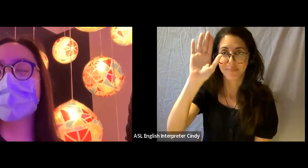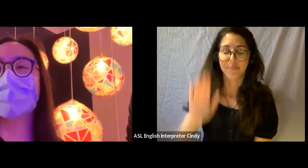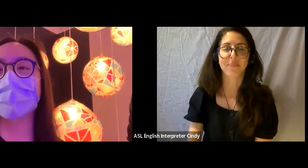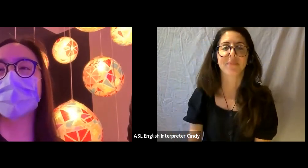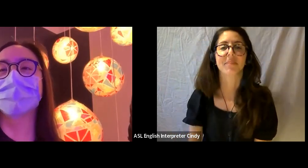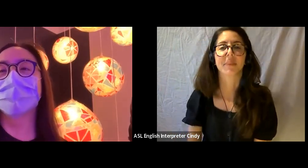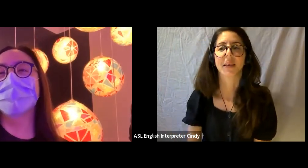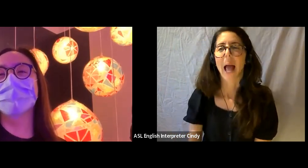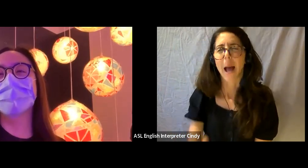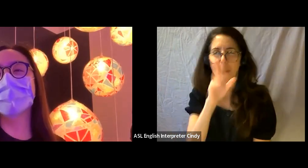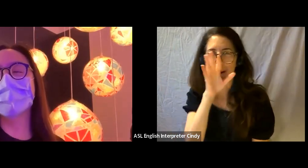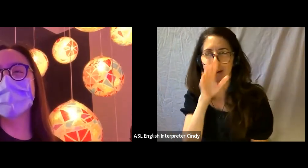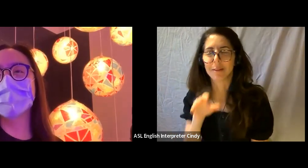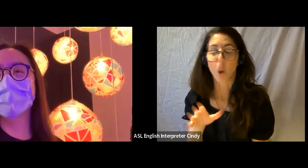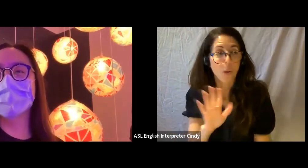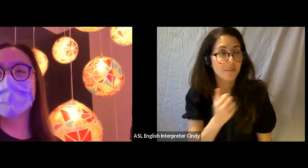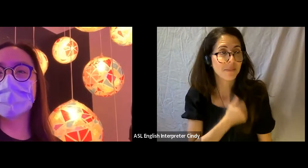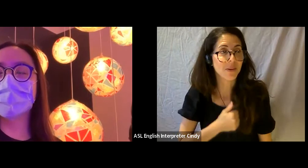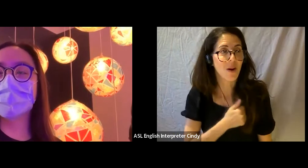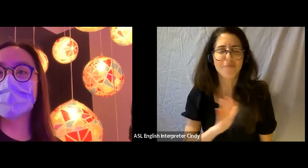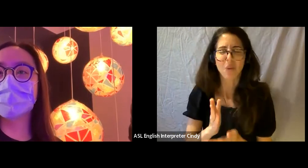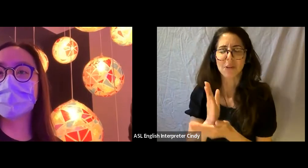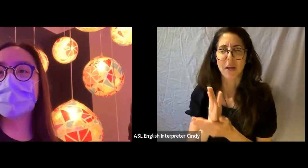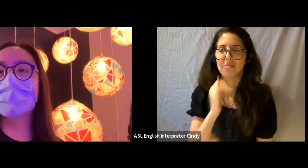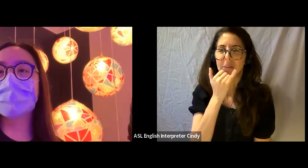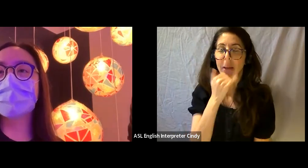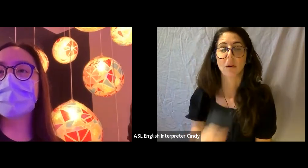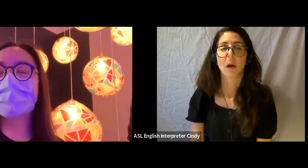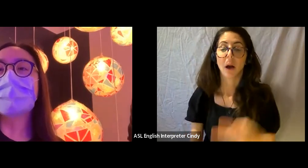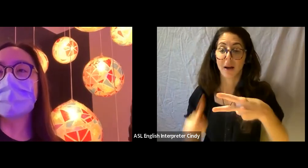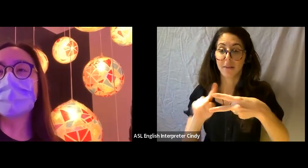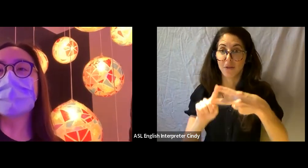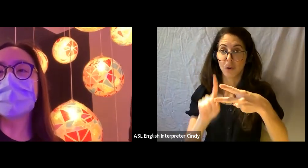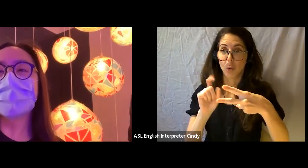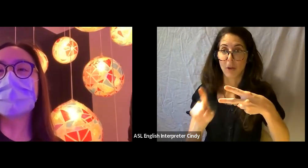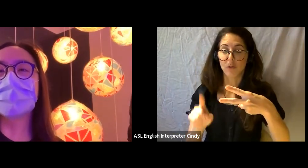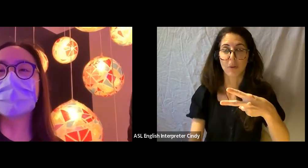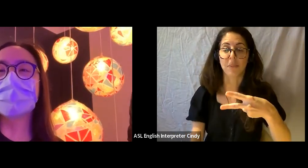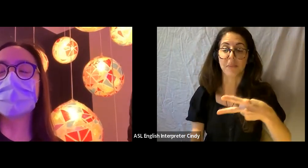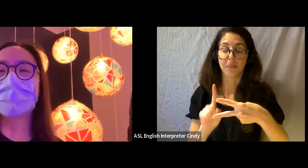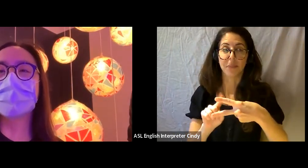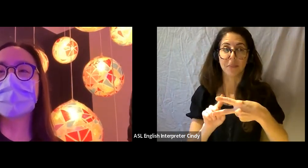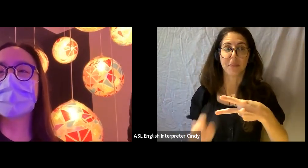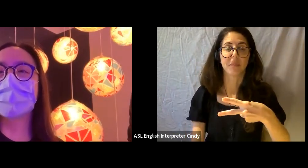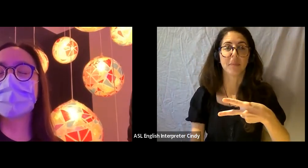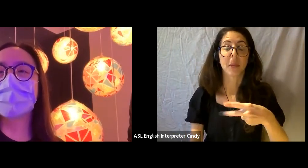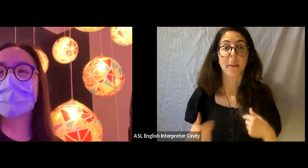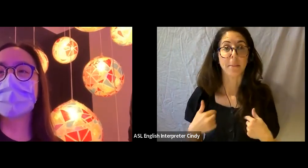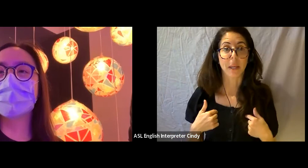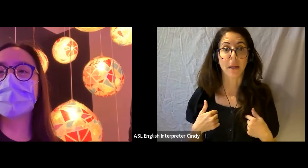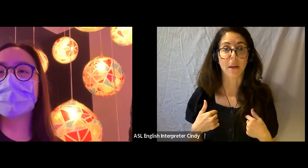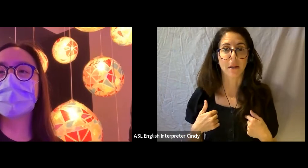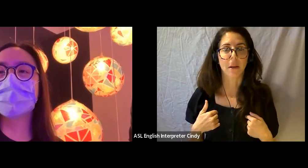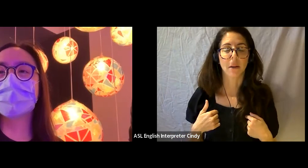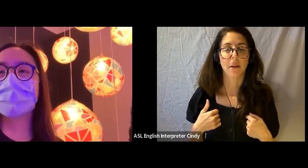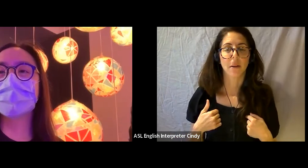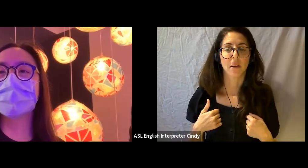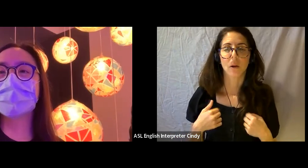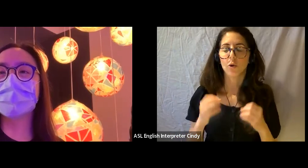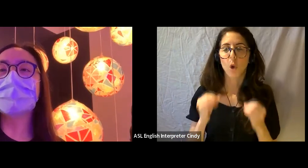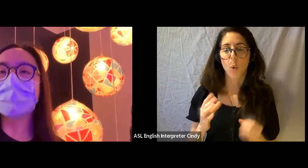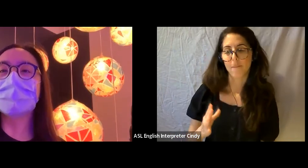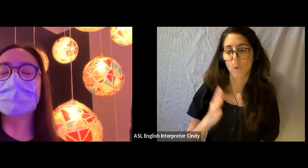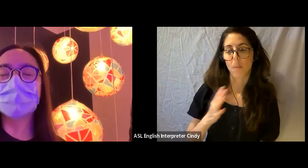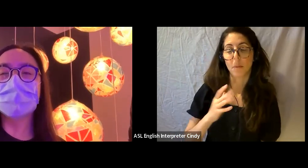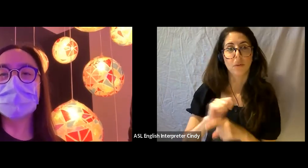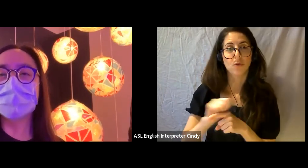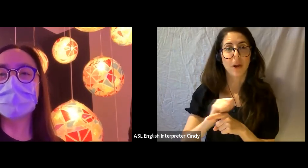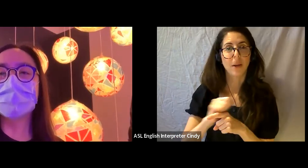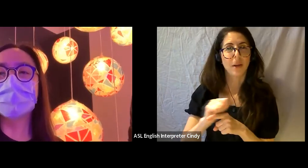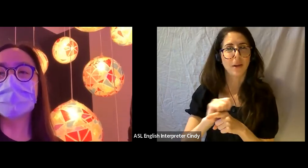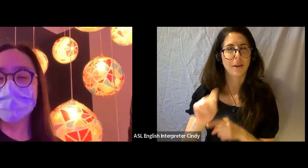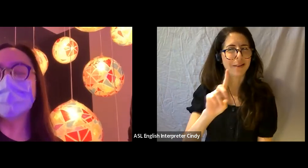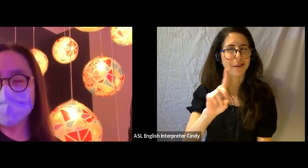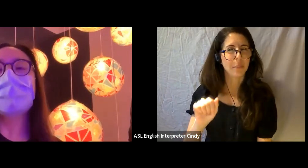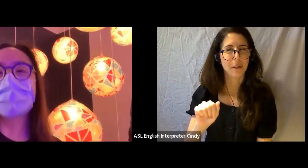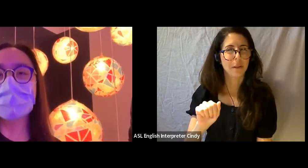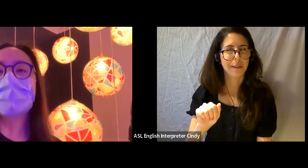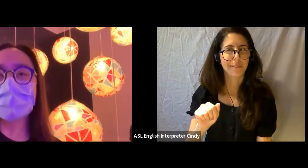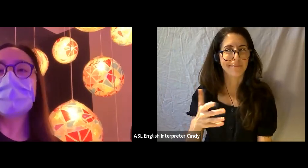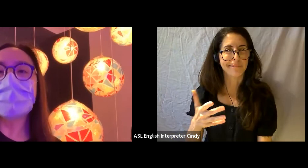So yeah I just had two questions. So the one question is: I don't have any kind of like formal training in disability related things.